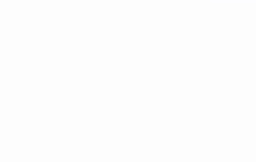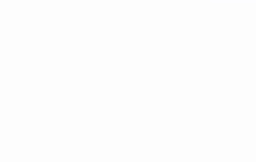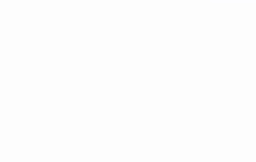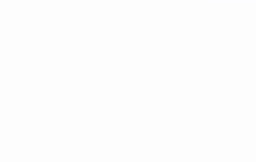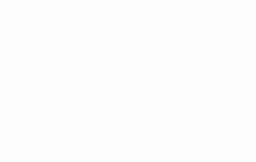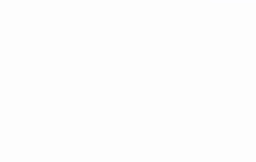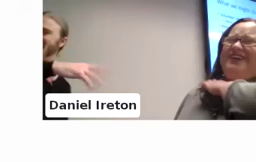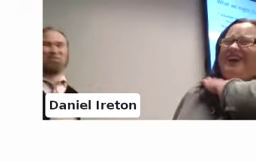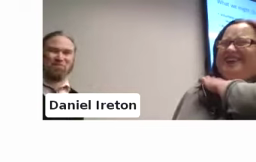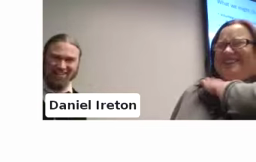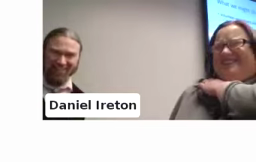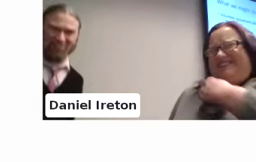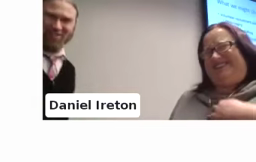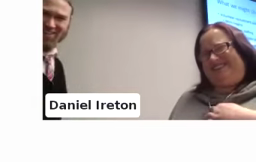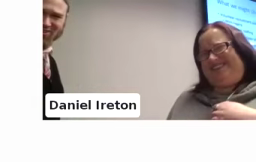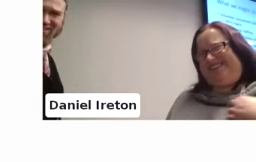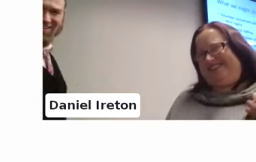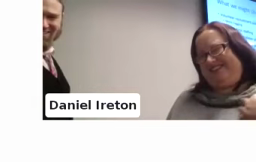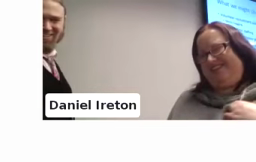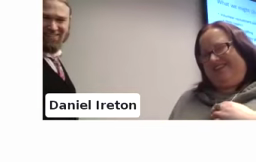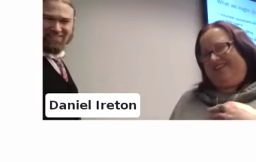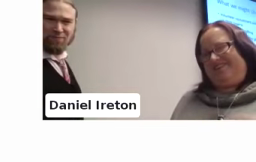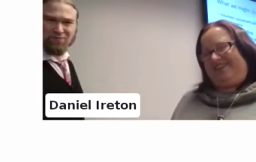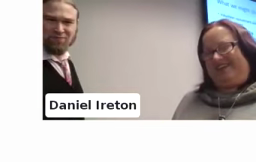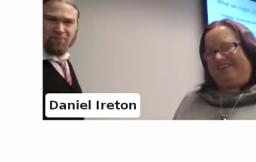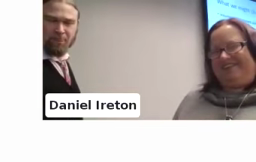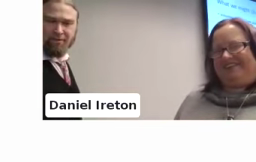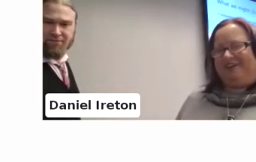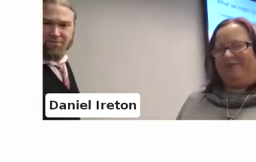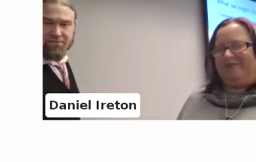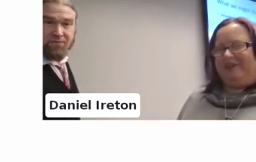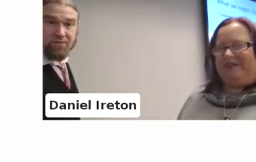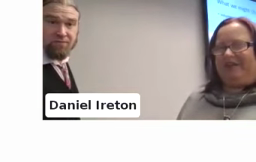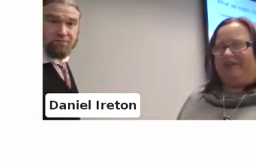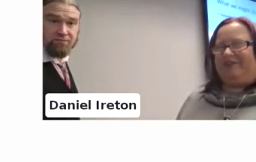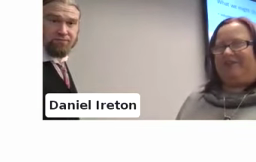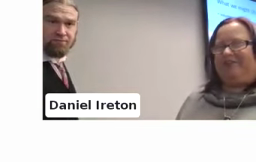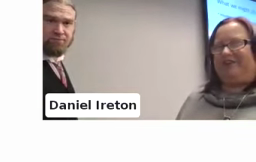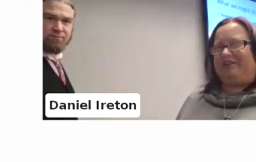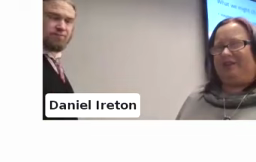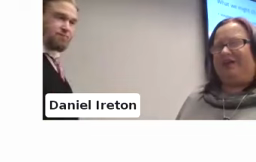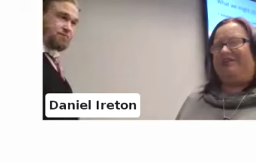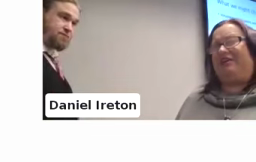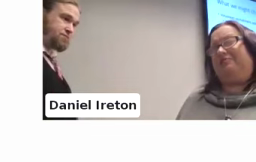Does that kind of answer what you were looking for? Noelle: Yeah I think it does. If it doesn't, raise your hand.